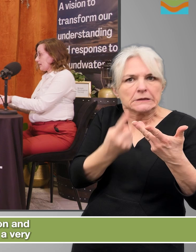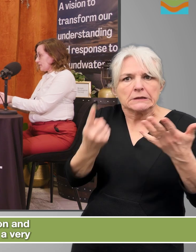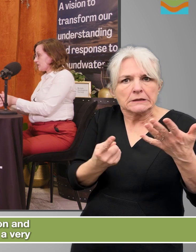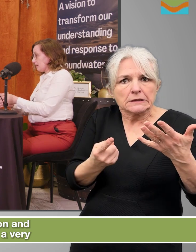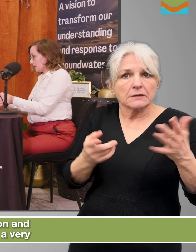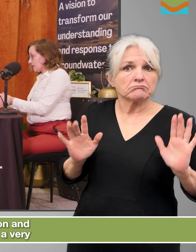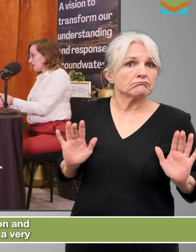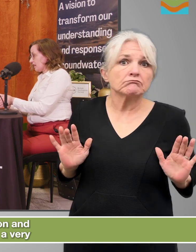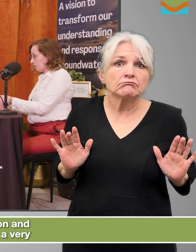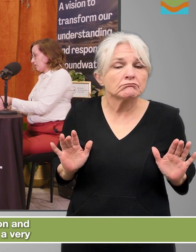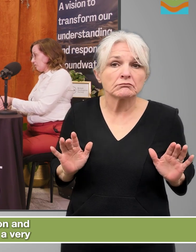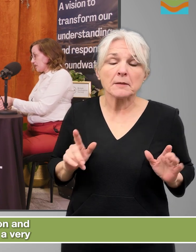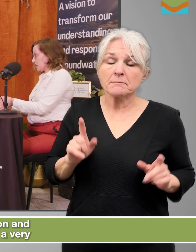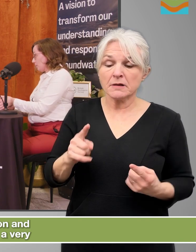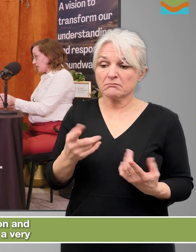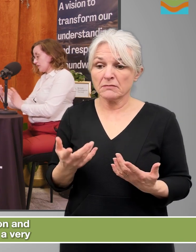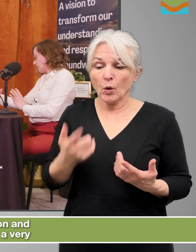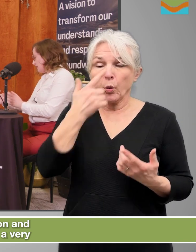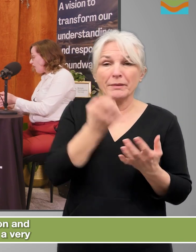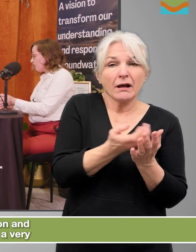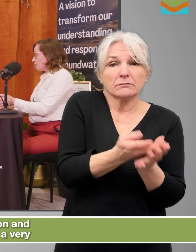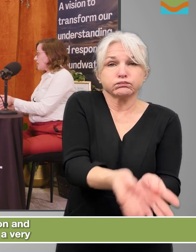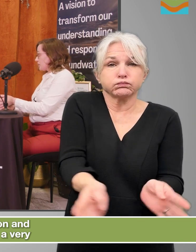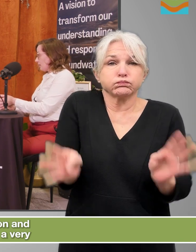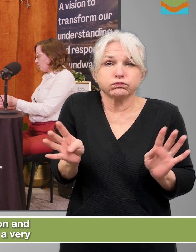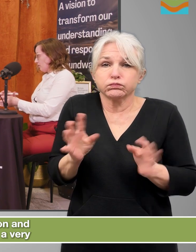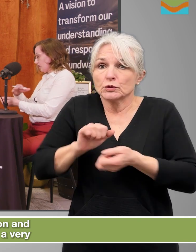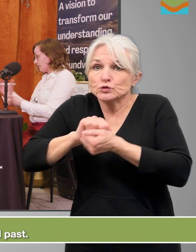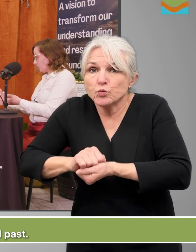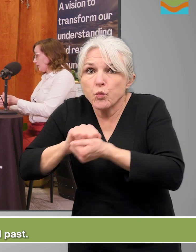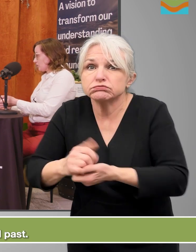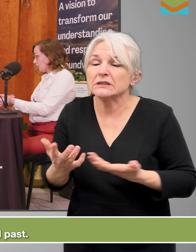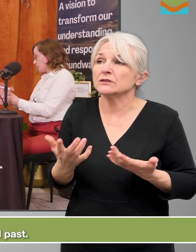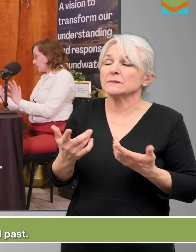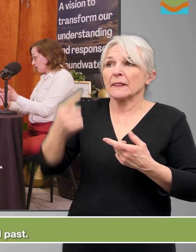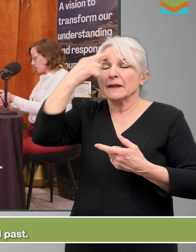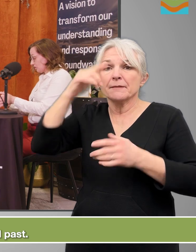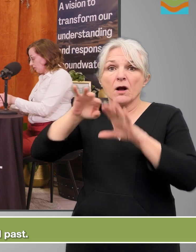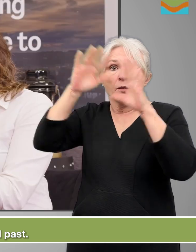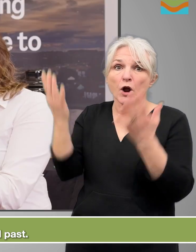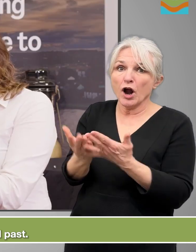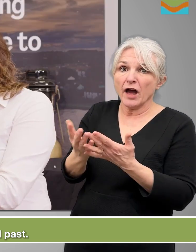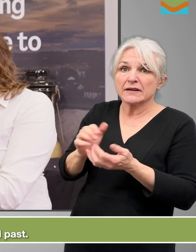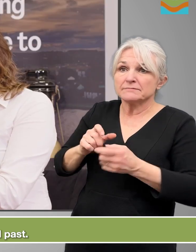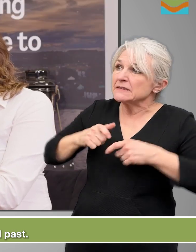sustainability across the region and potentially other regions with a very similar geology and industrial past.